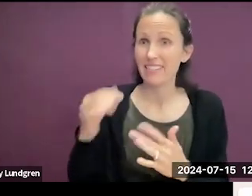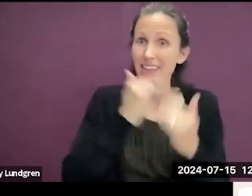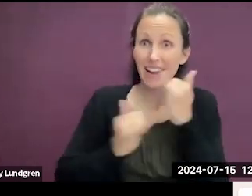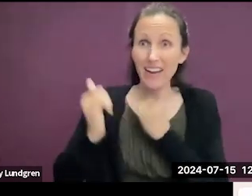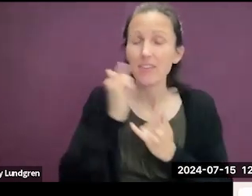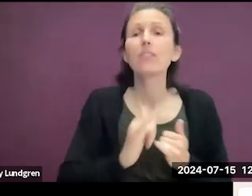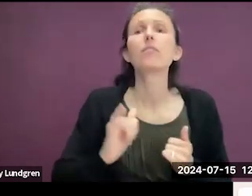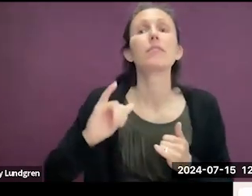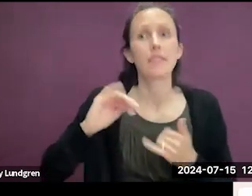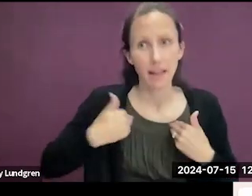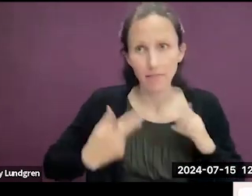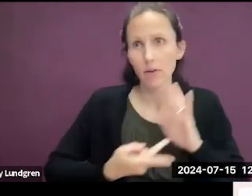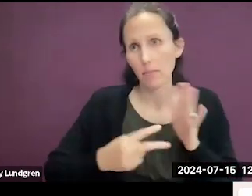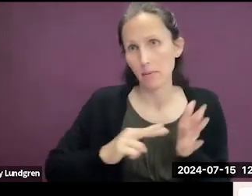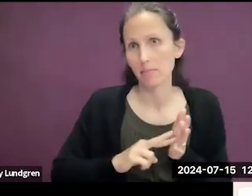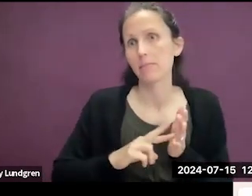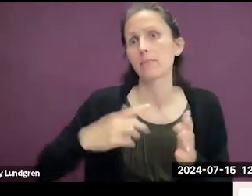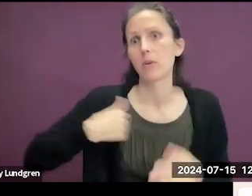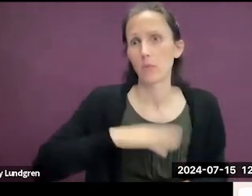so that we can work together to correct those errors.